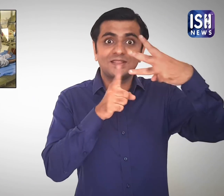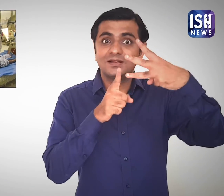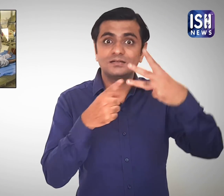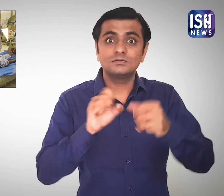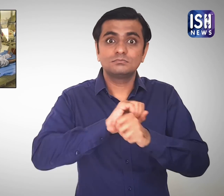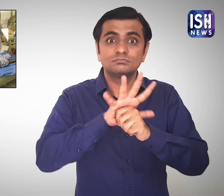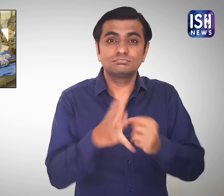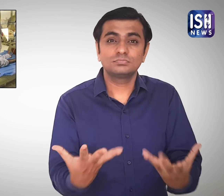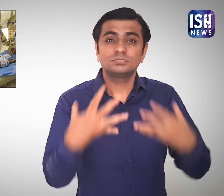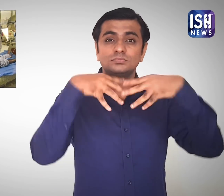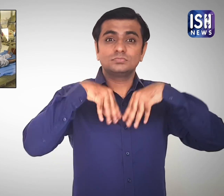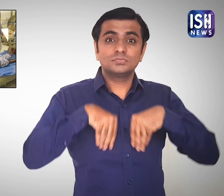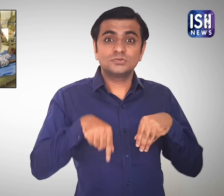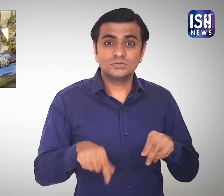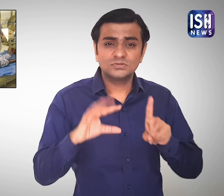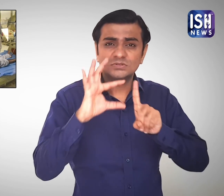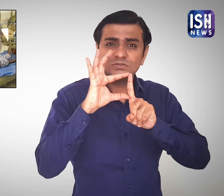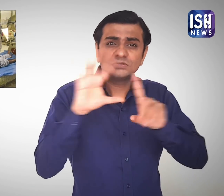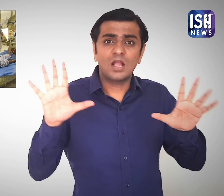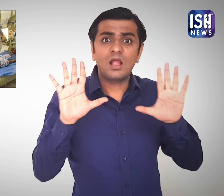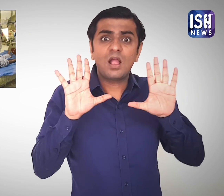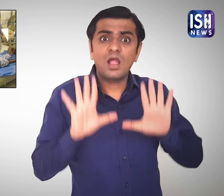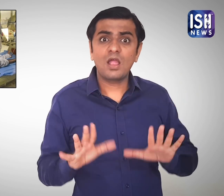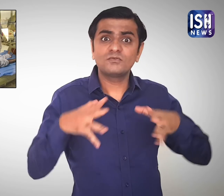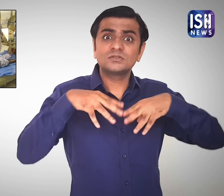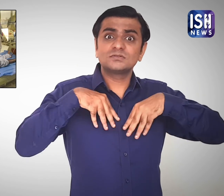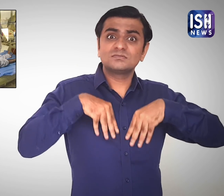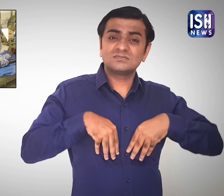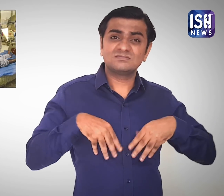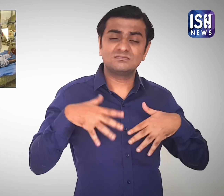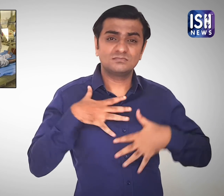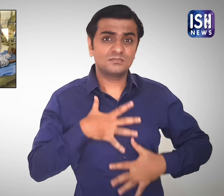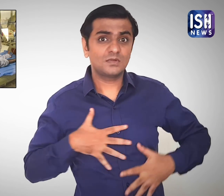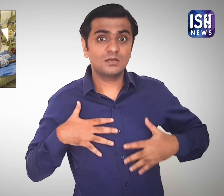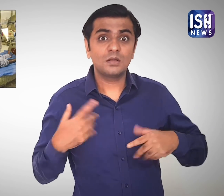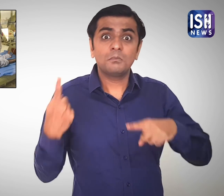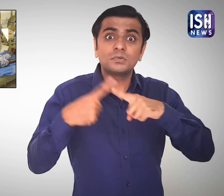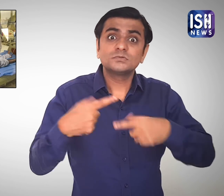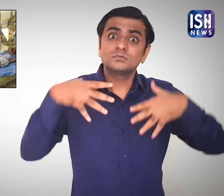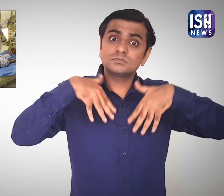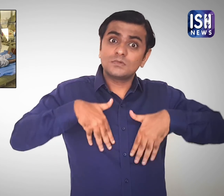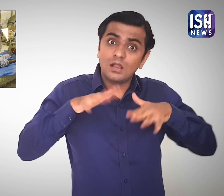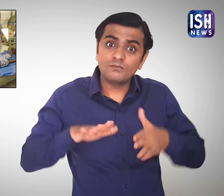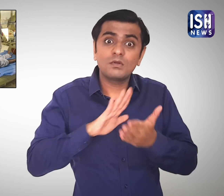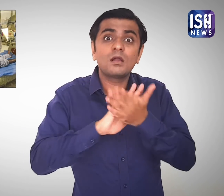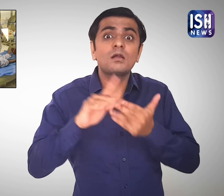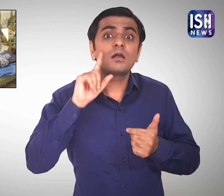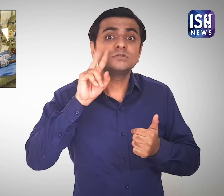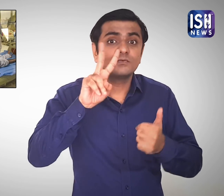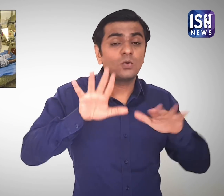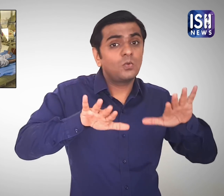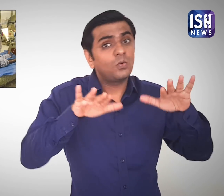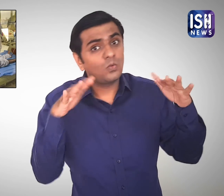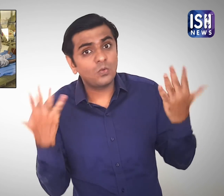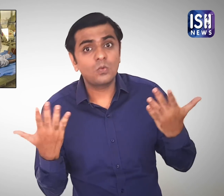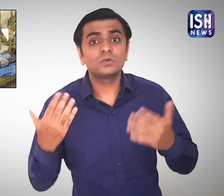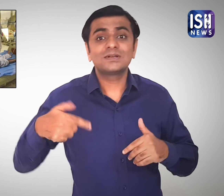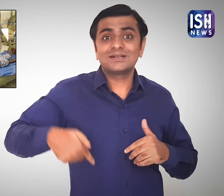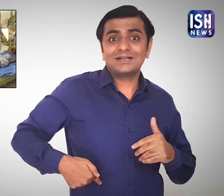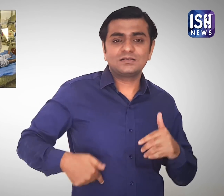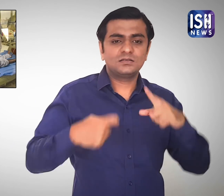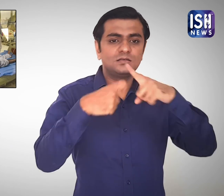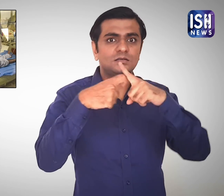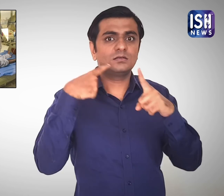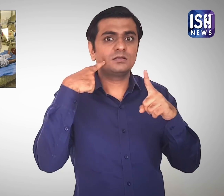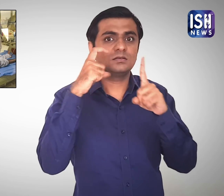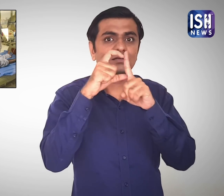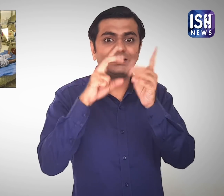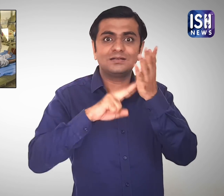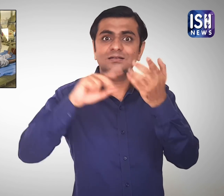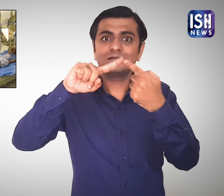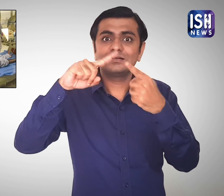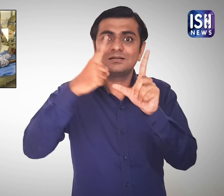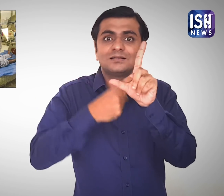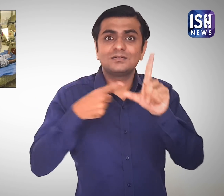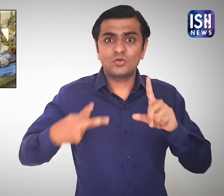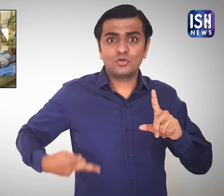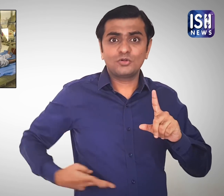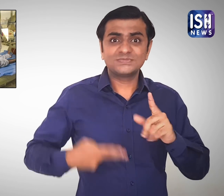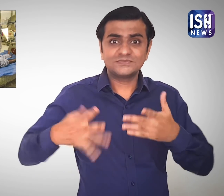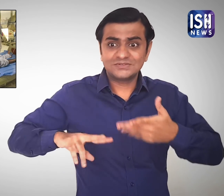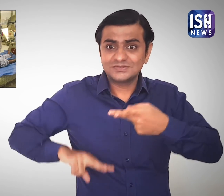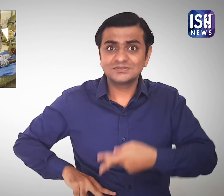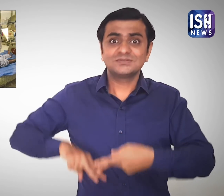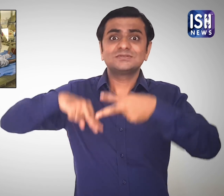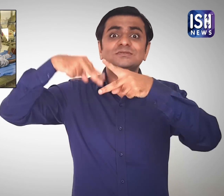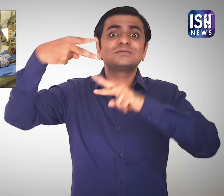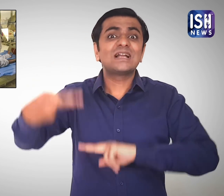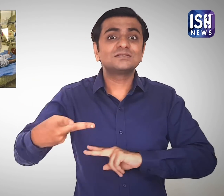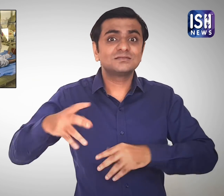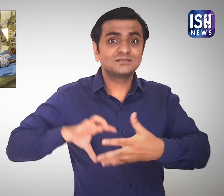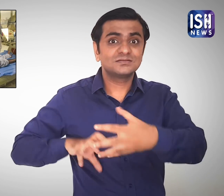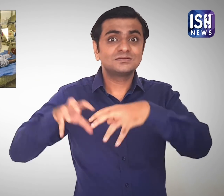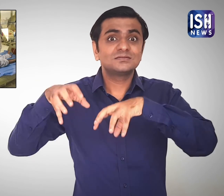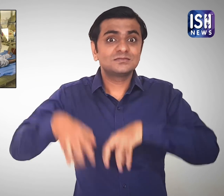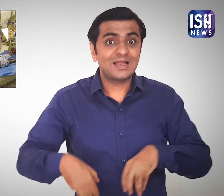Severe cases of COVID-19 patients who already have HIV or those who have undergone transplant surgery like Kidney.